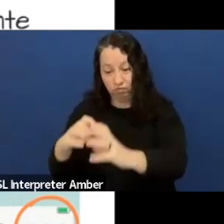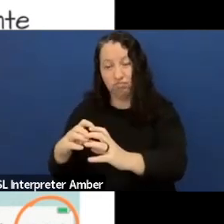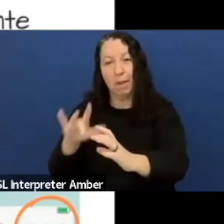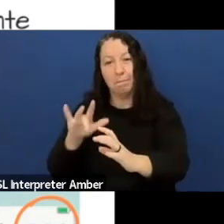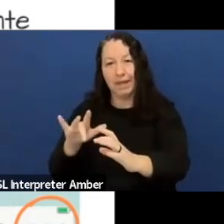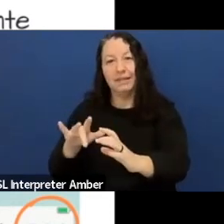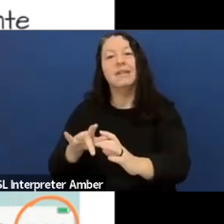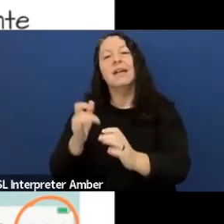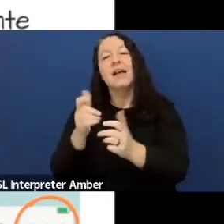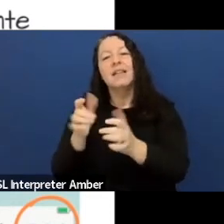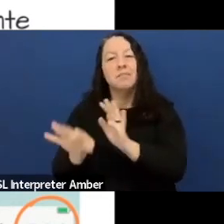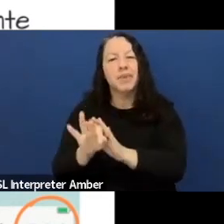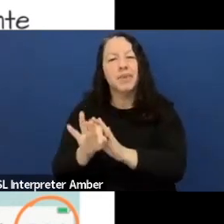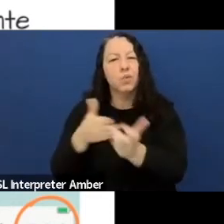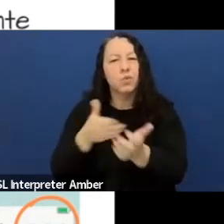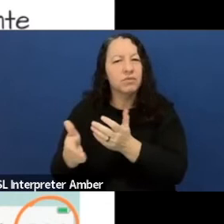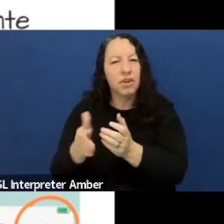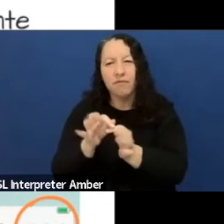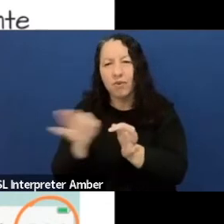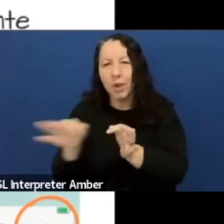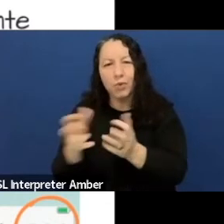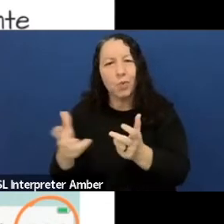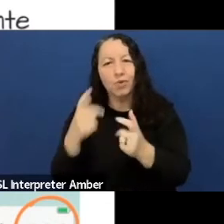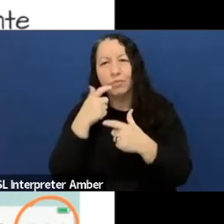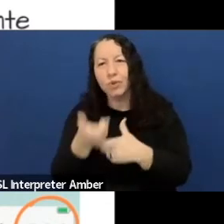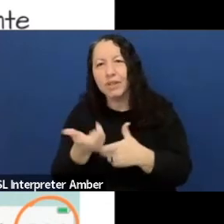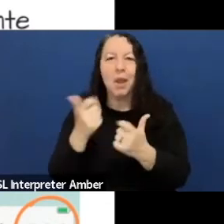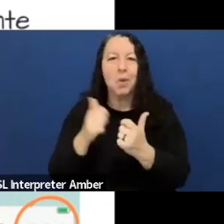bottom right hand of your screen. Click the language in which you would like to participate